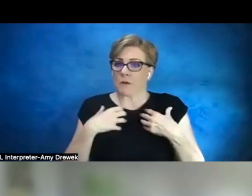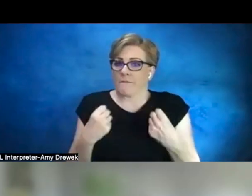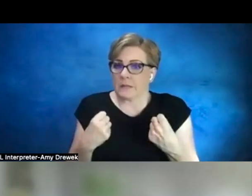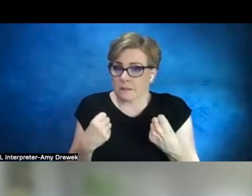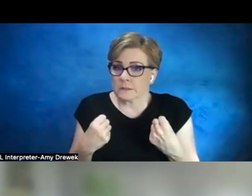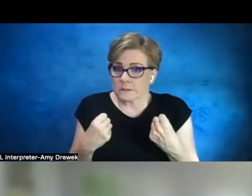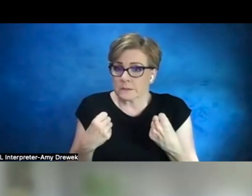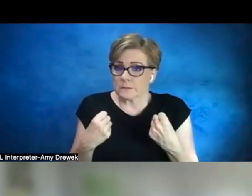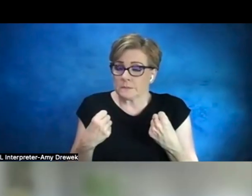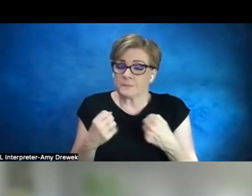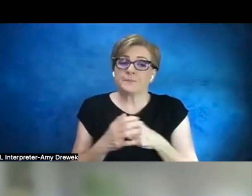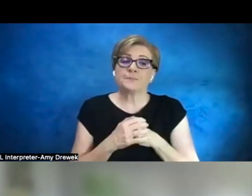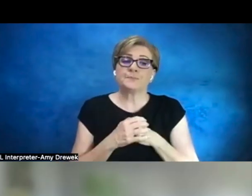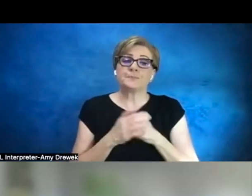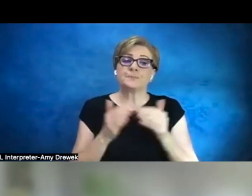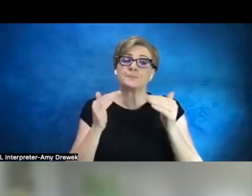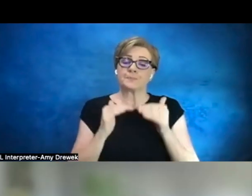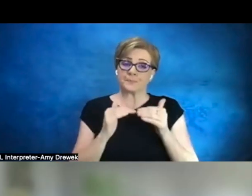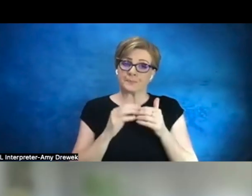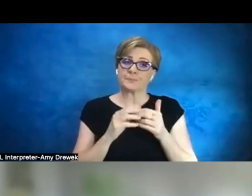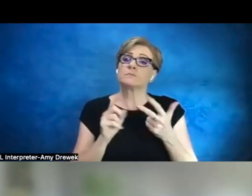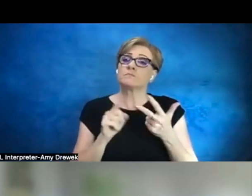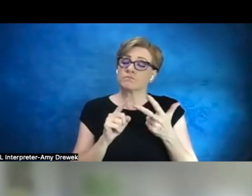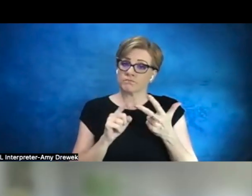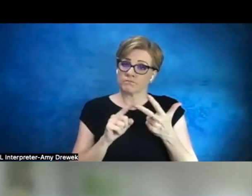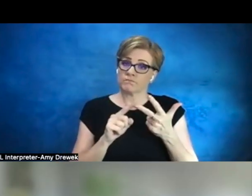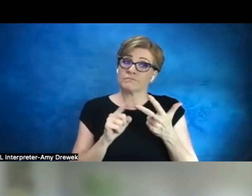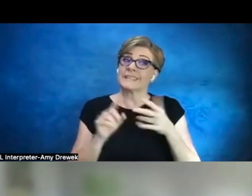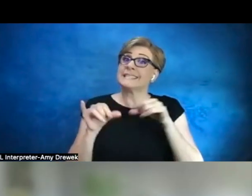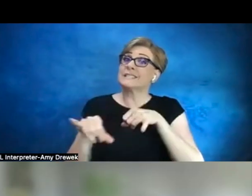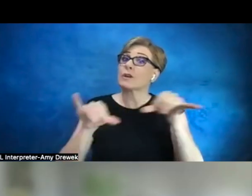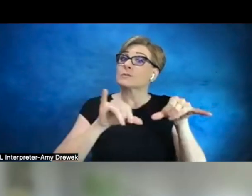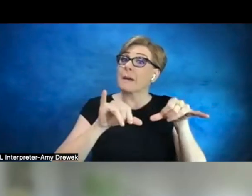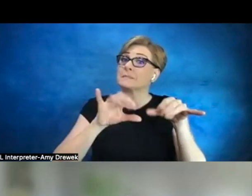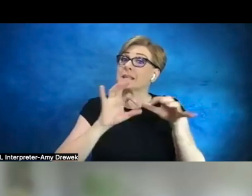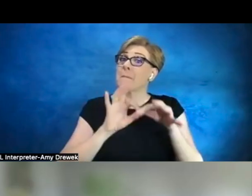And a third is to disprove stereotypes about hiring people with disabilities.